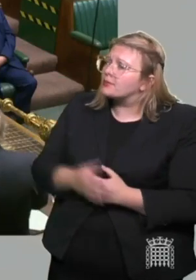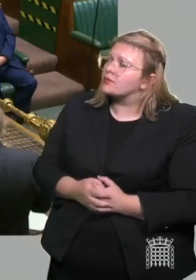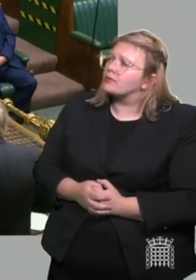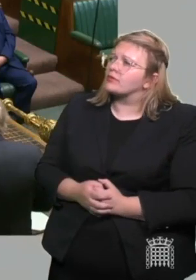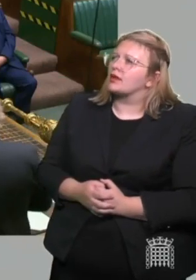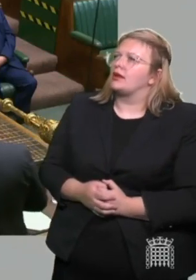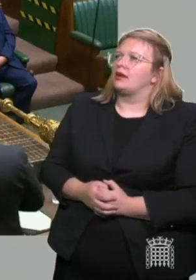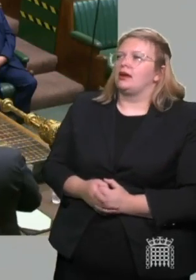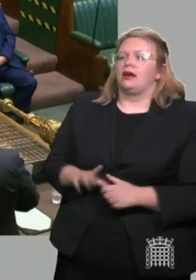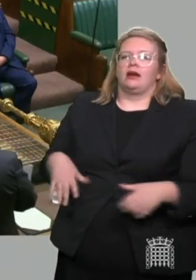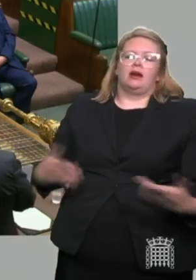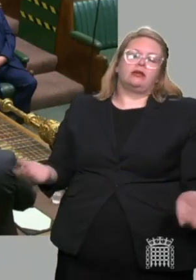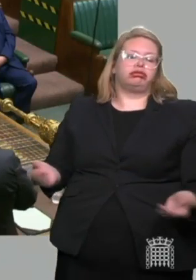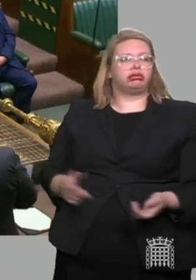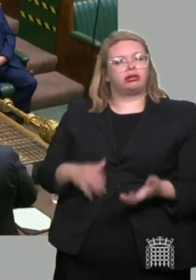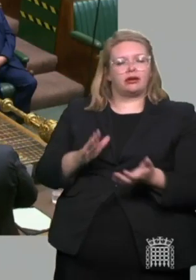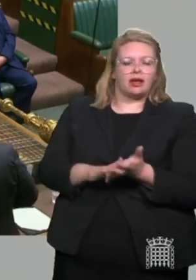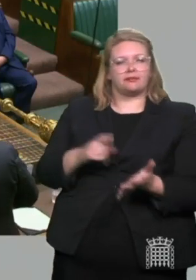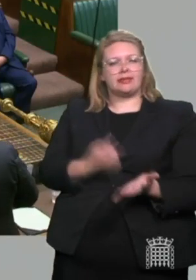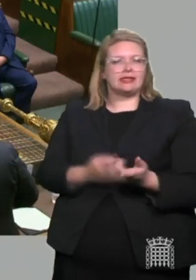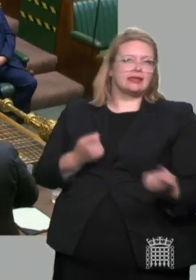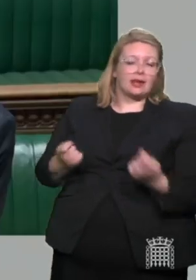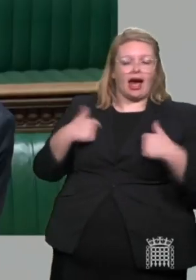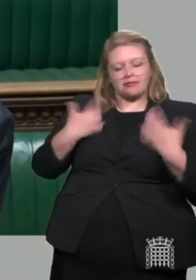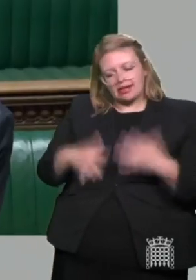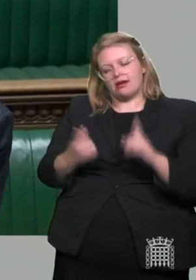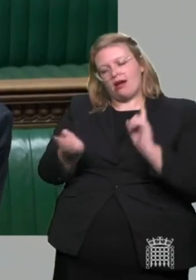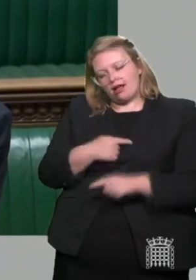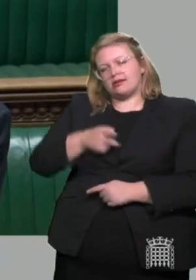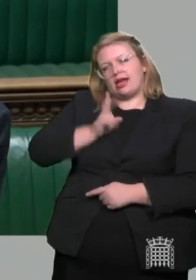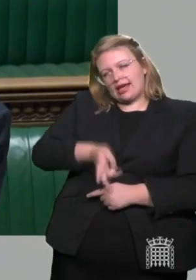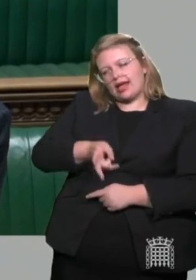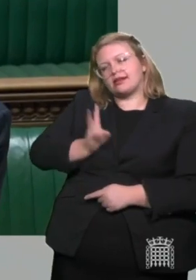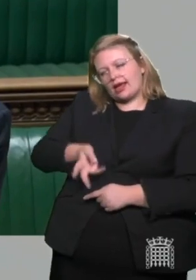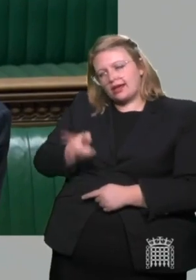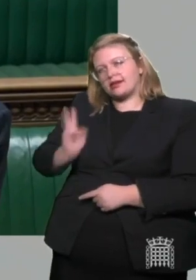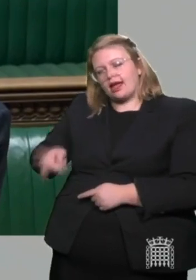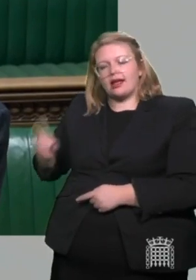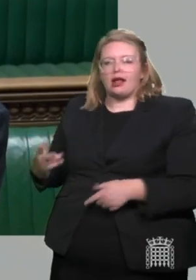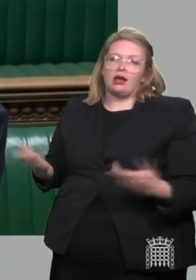I think I have answered this question several times now, and the answer is that I have covered